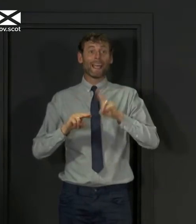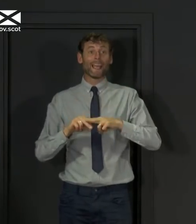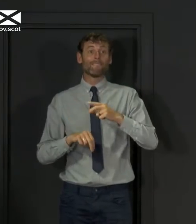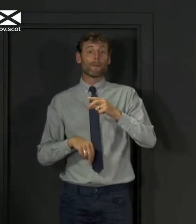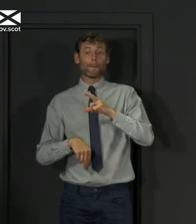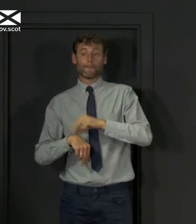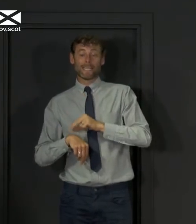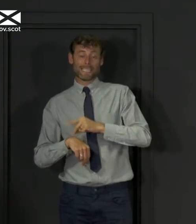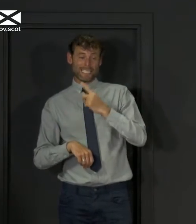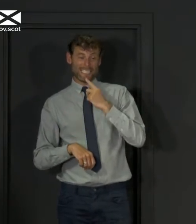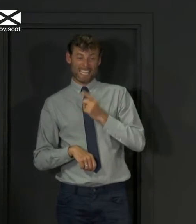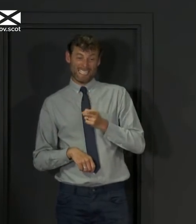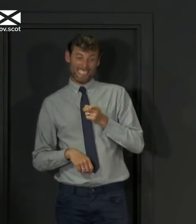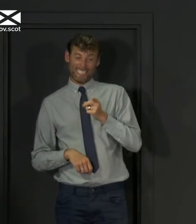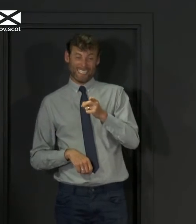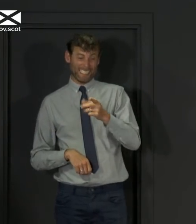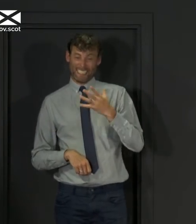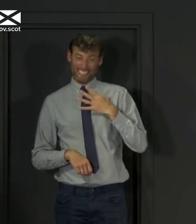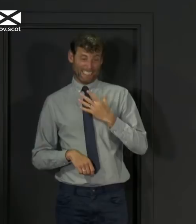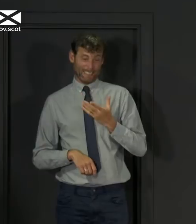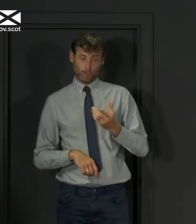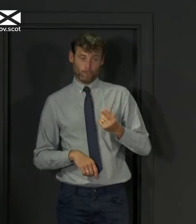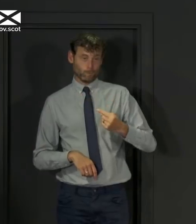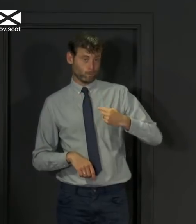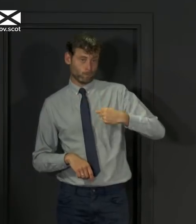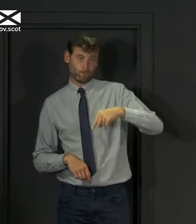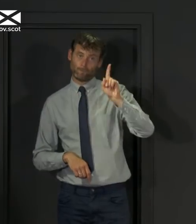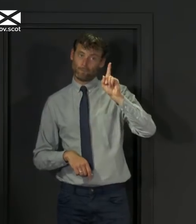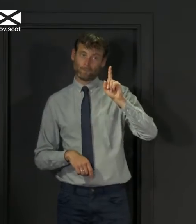to stop the spread of this virus, because, you know, we have seen the damage the virus